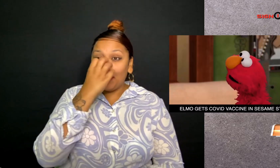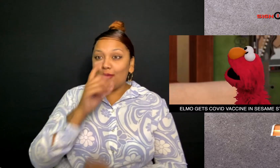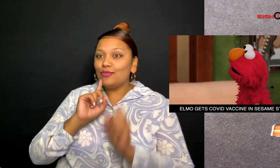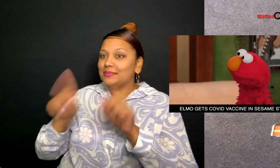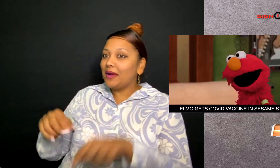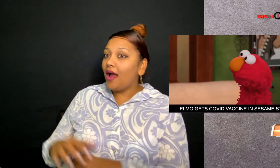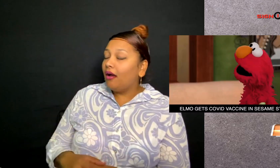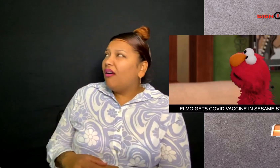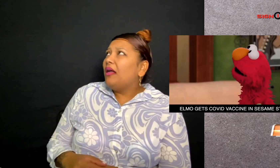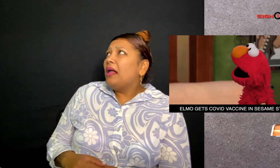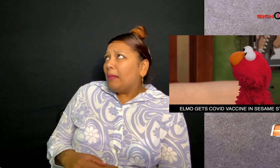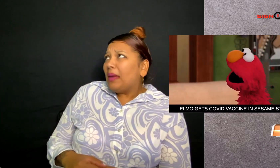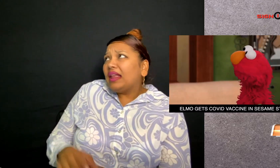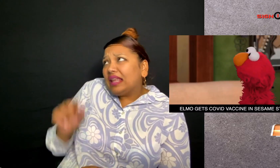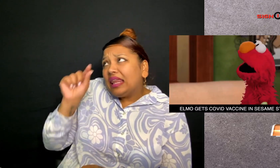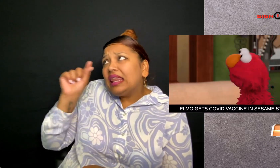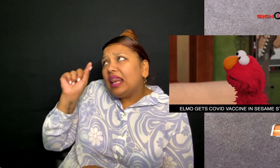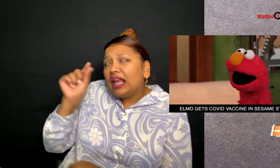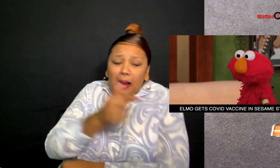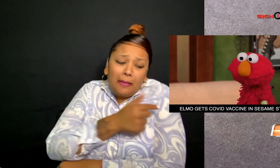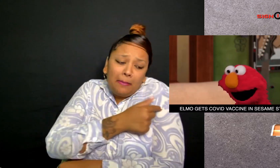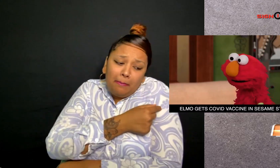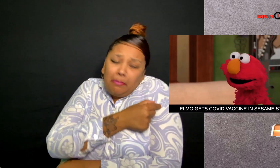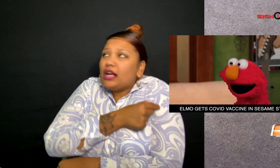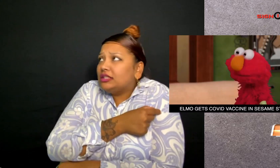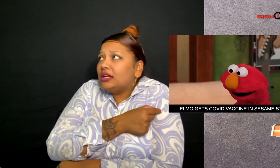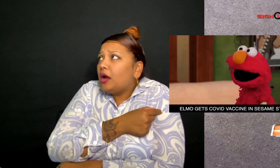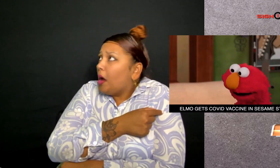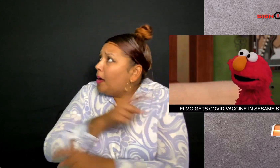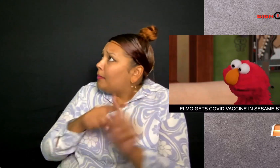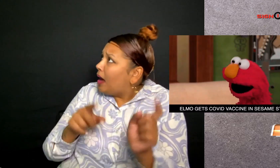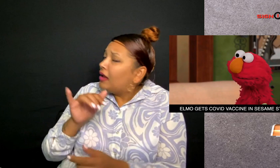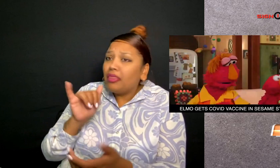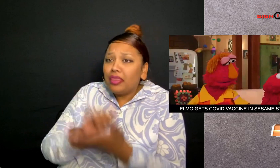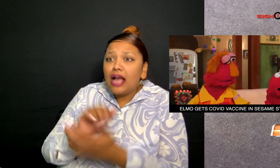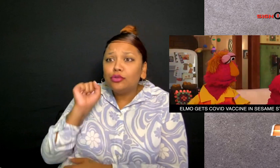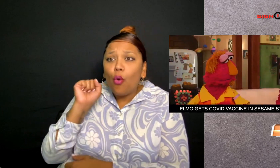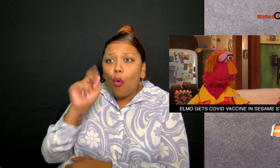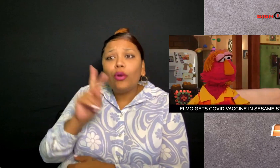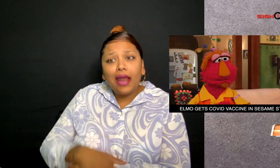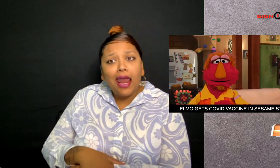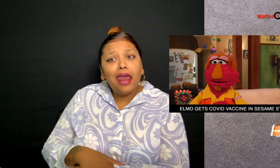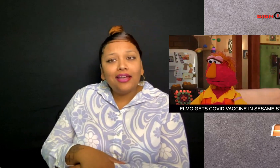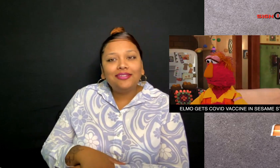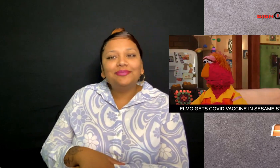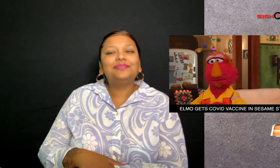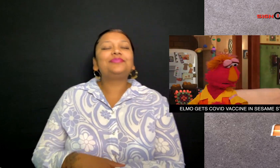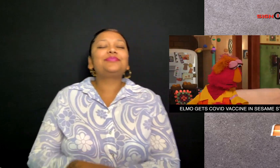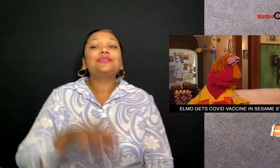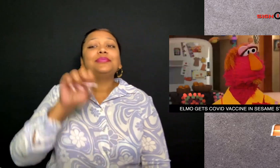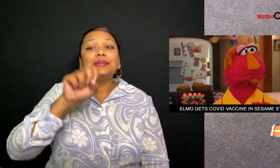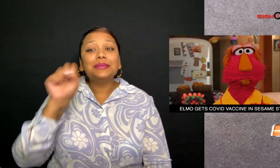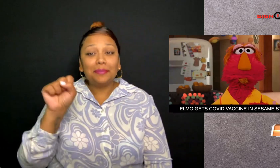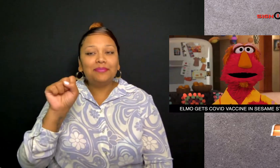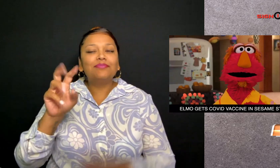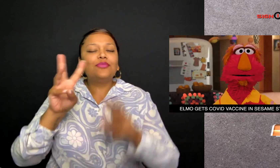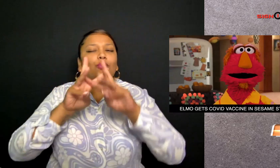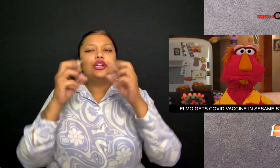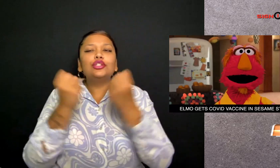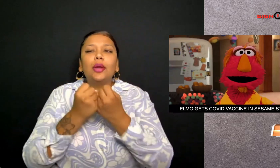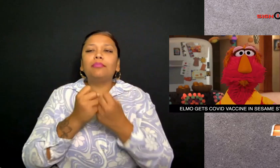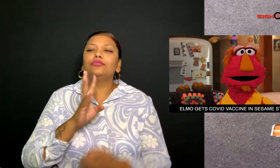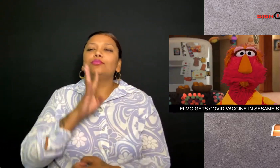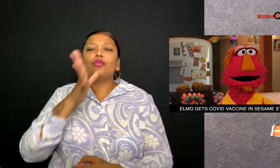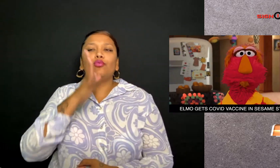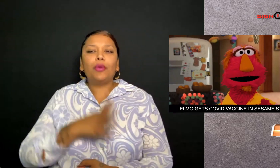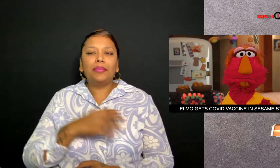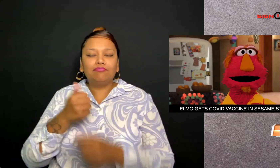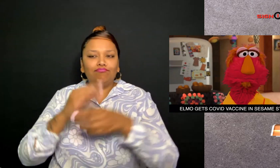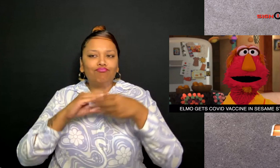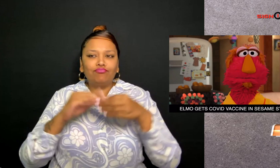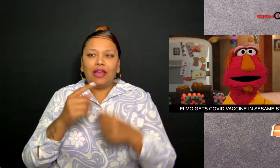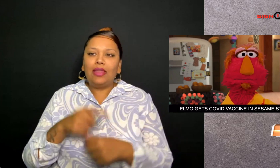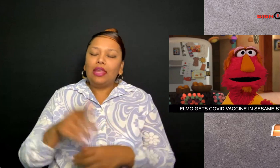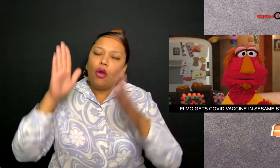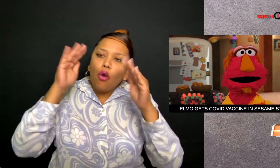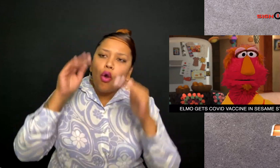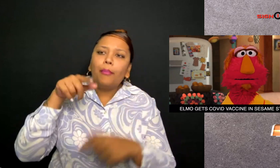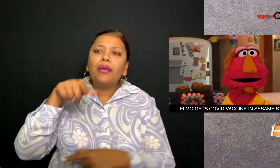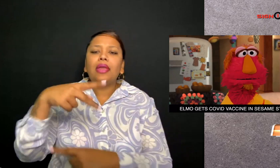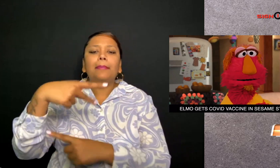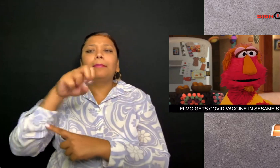Elmo response there was a little pinch but that was okay